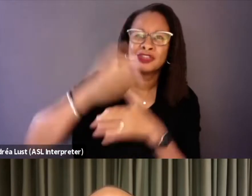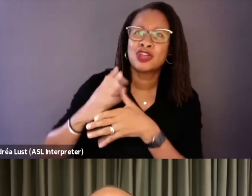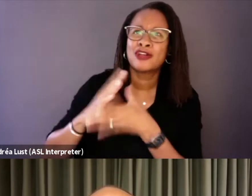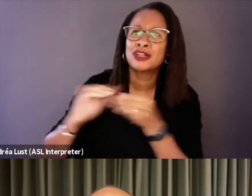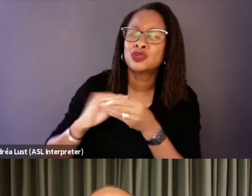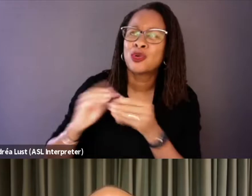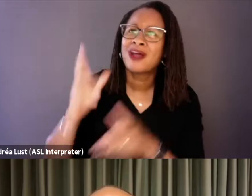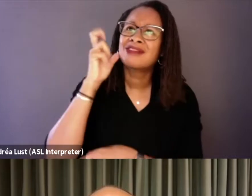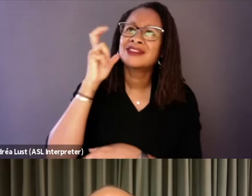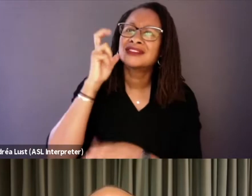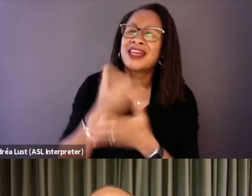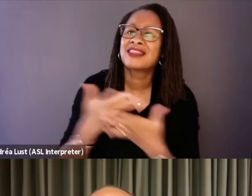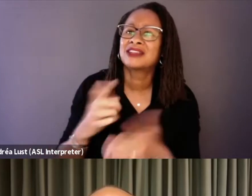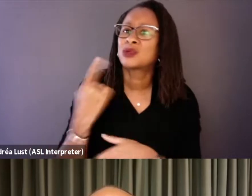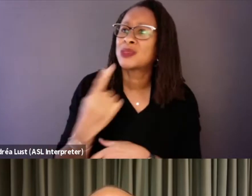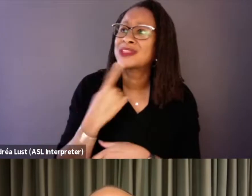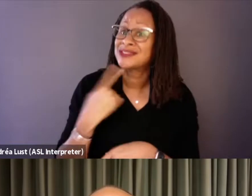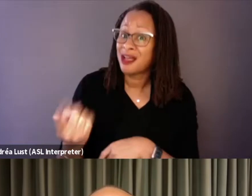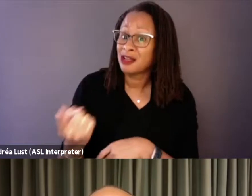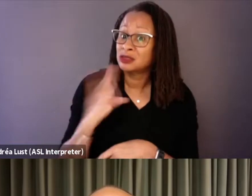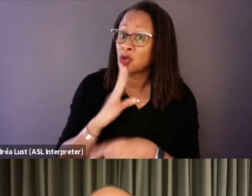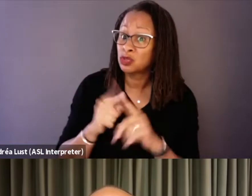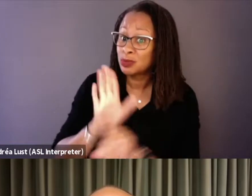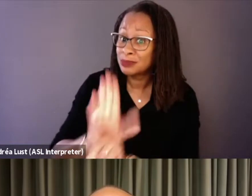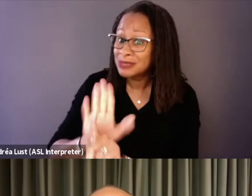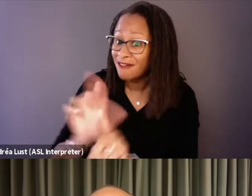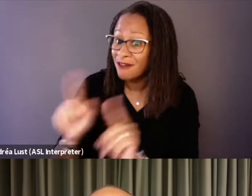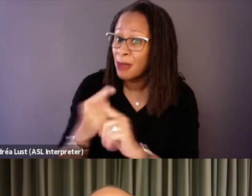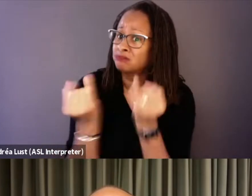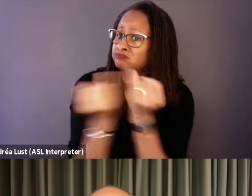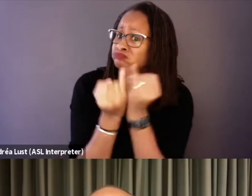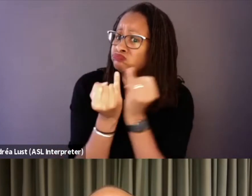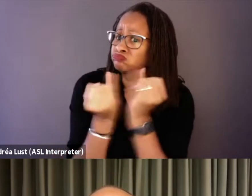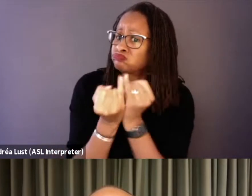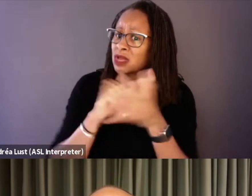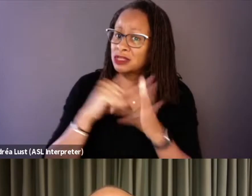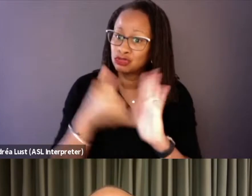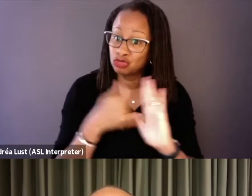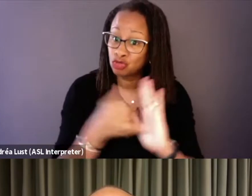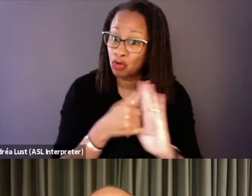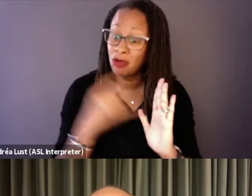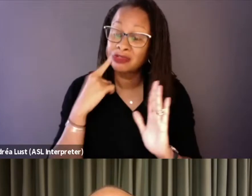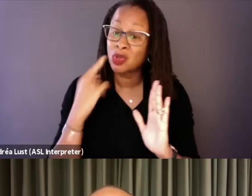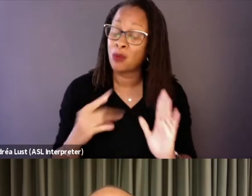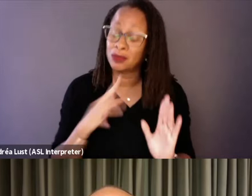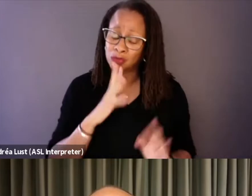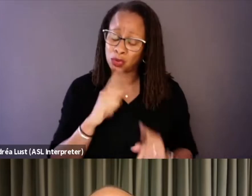things that he was only telling himself on these journals so it became sort of really quite intimate.